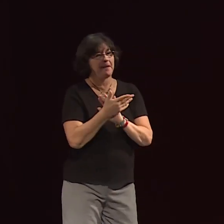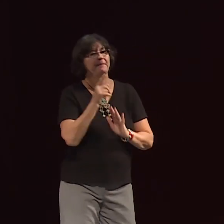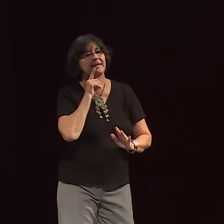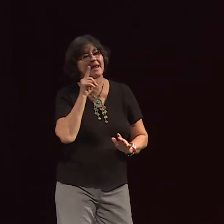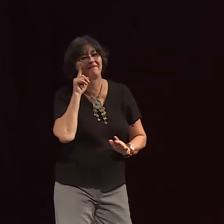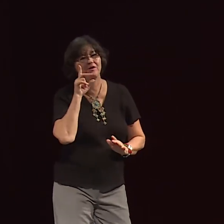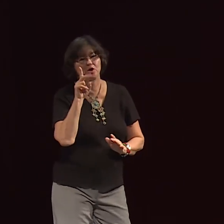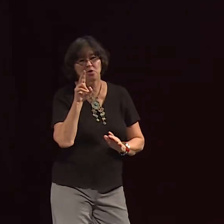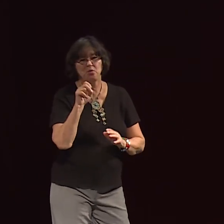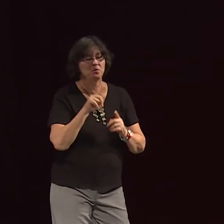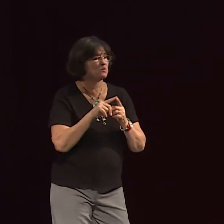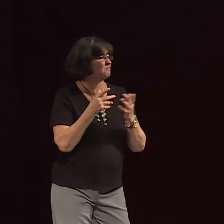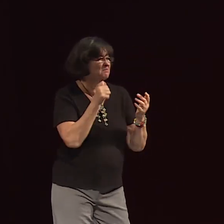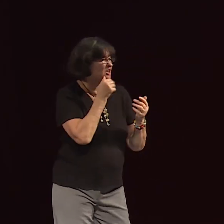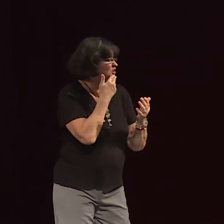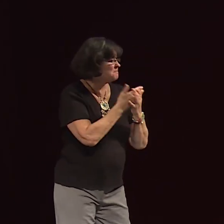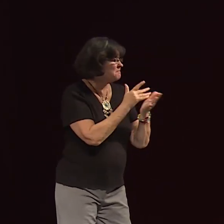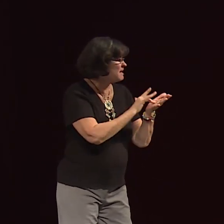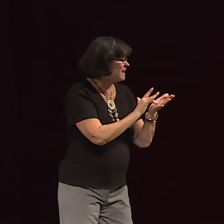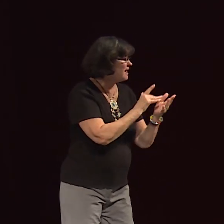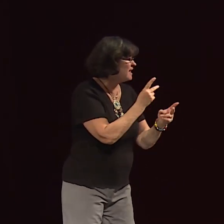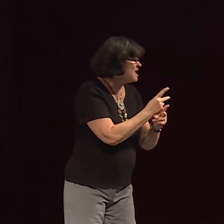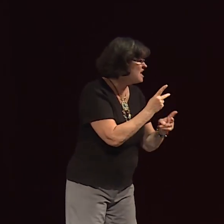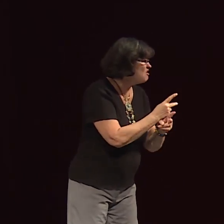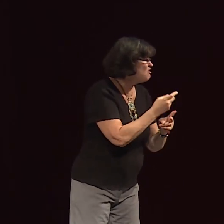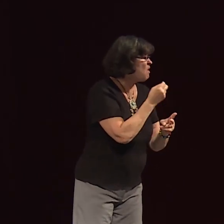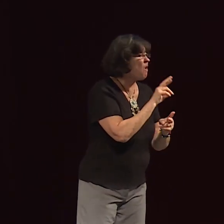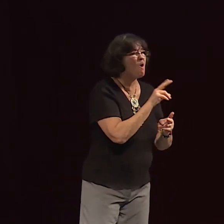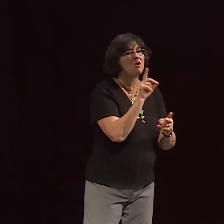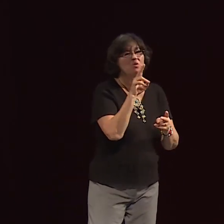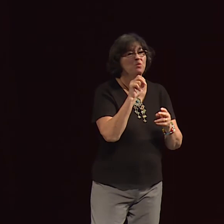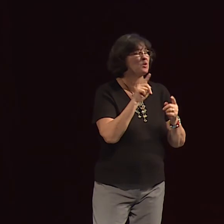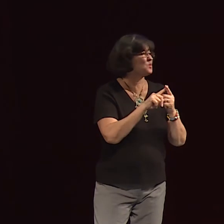or any other individuals from other, um, communities